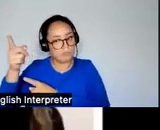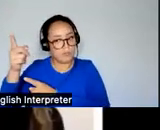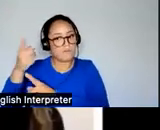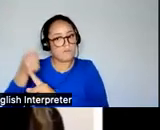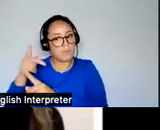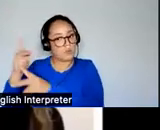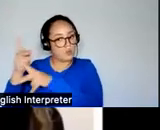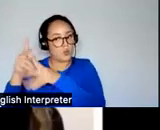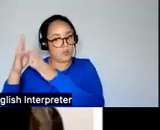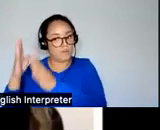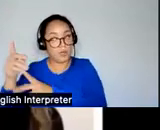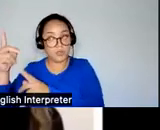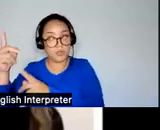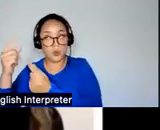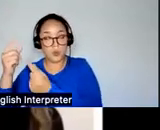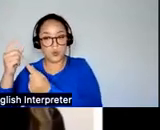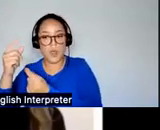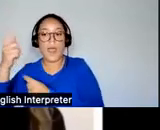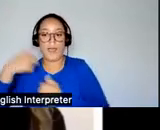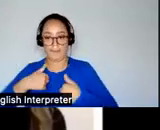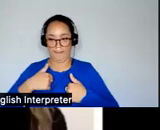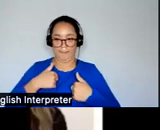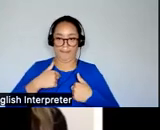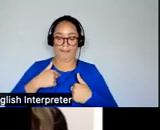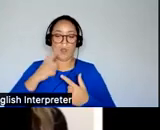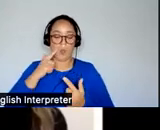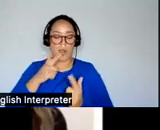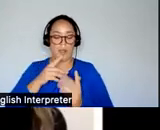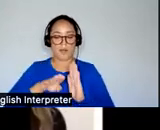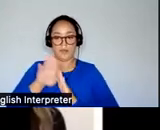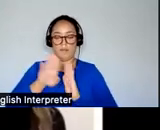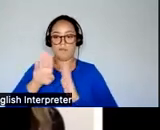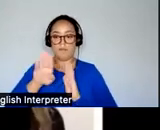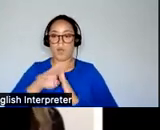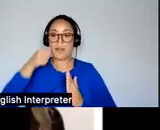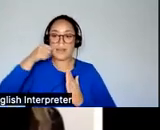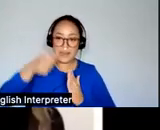put together the letter of conditions that is sent to you outlining all the steps that